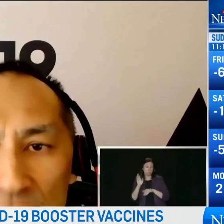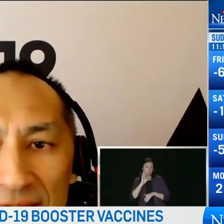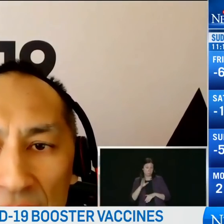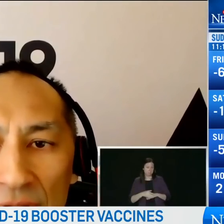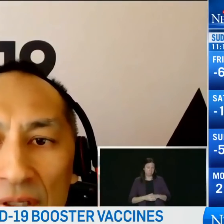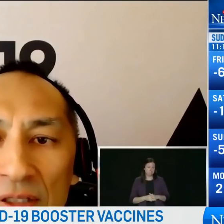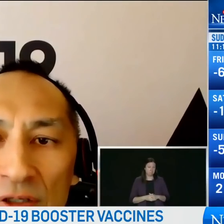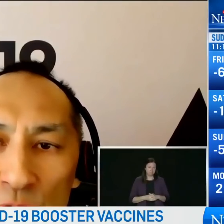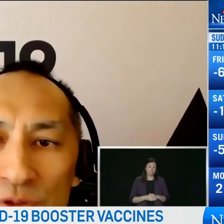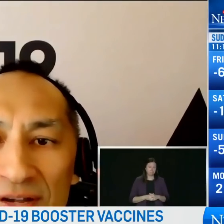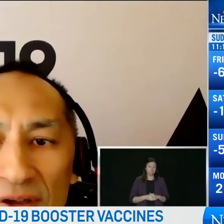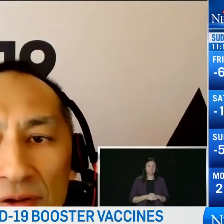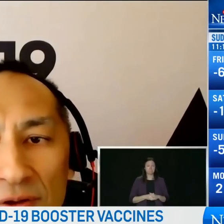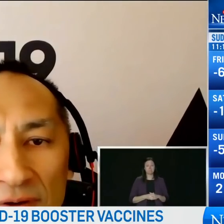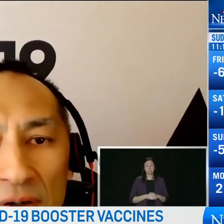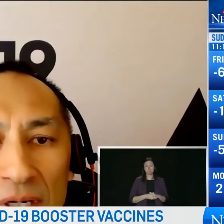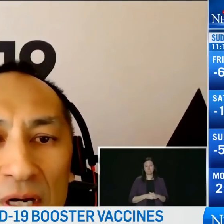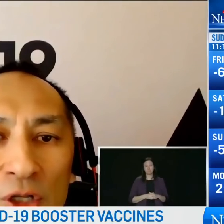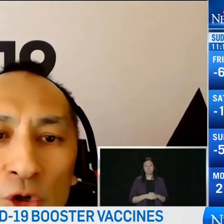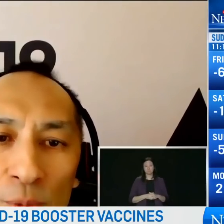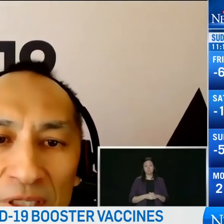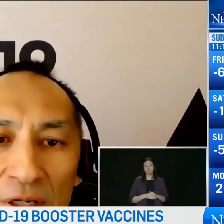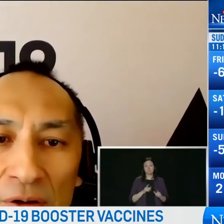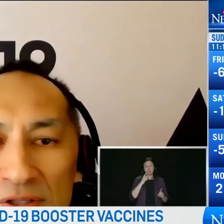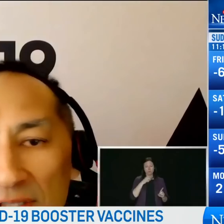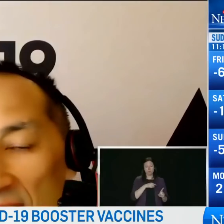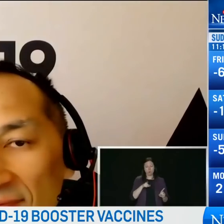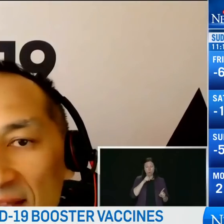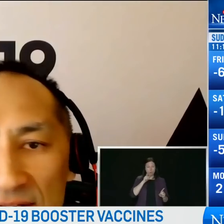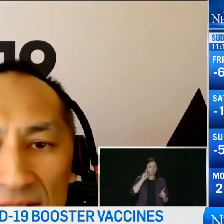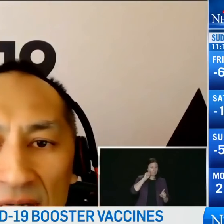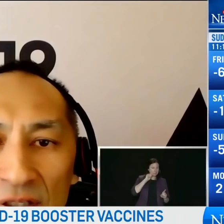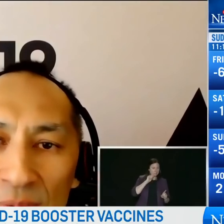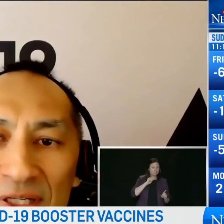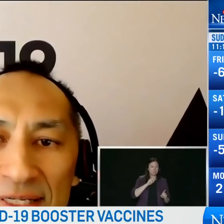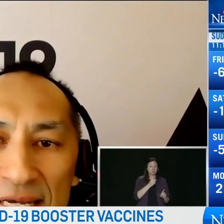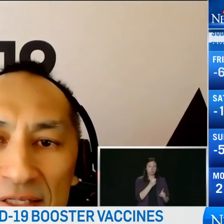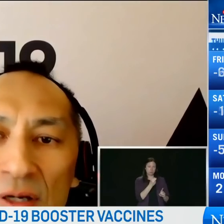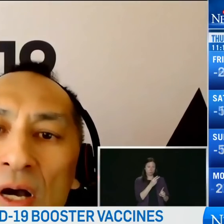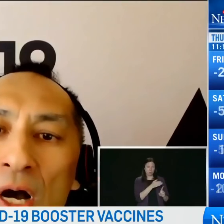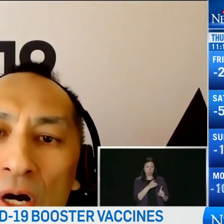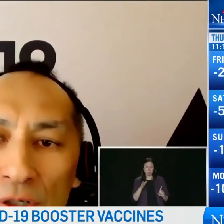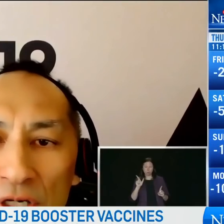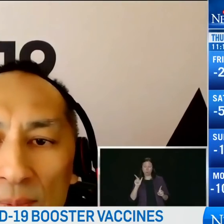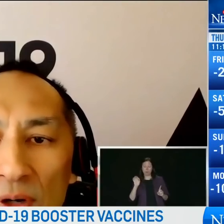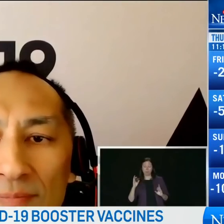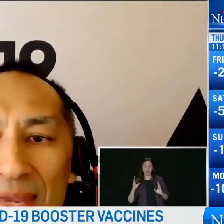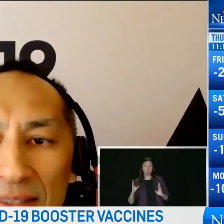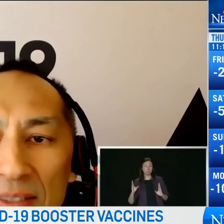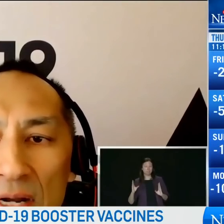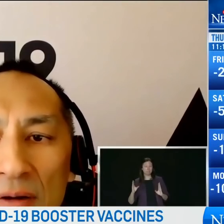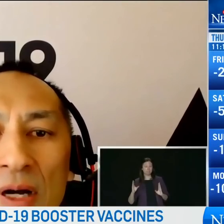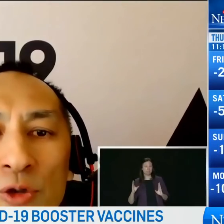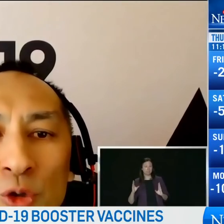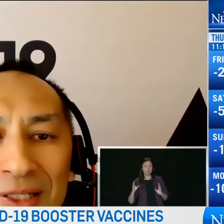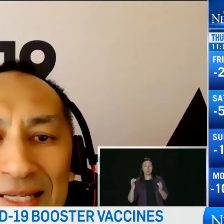WITH A LOWER RISK OF MYOCARDITIS AND/OR PERICARDITIS.